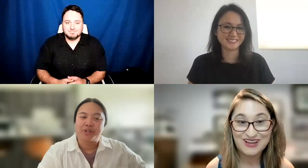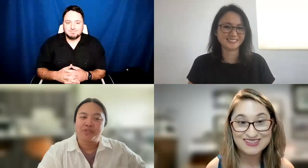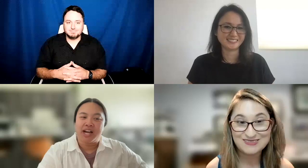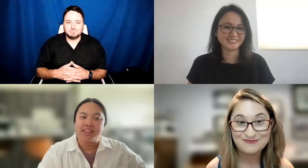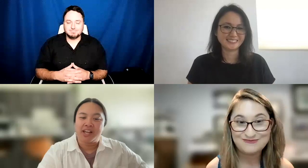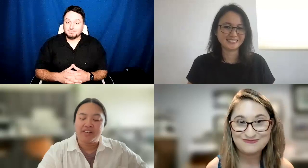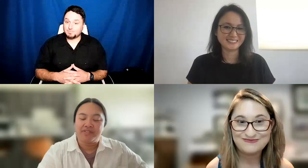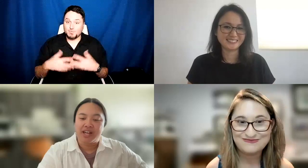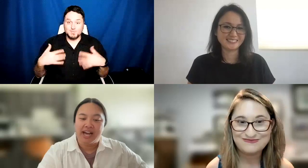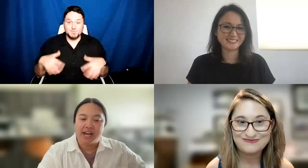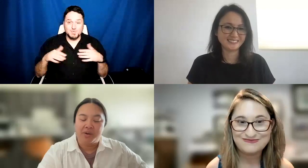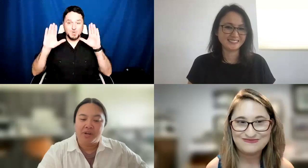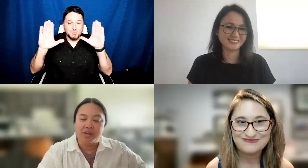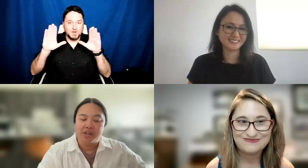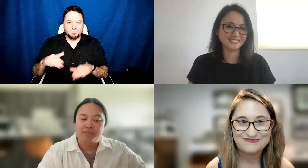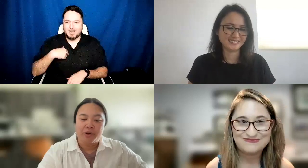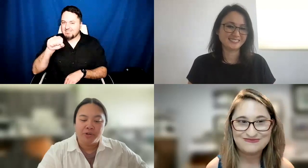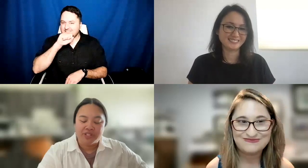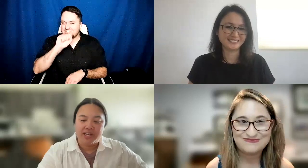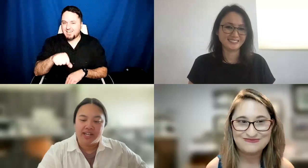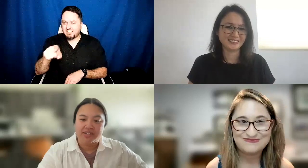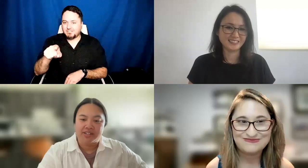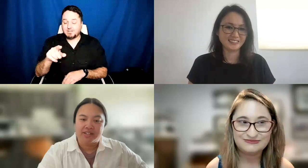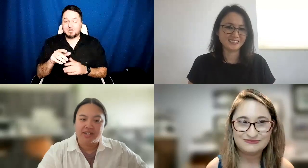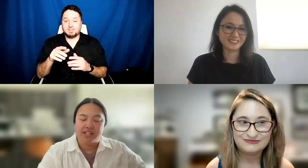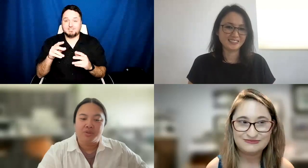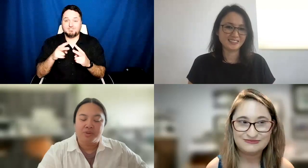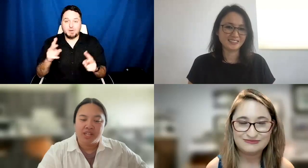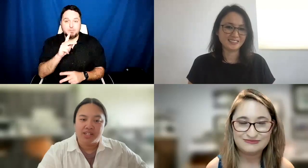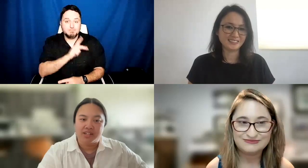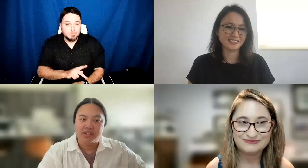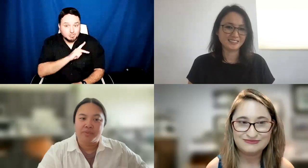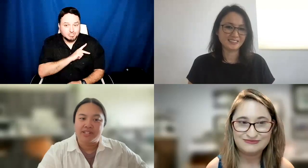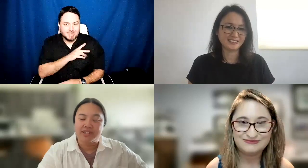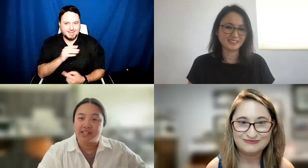That's wonderful. I love how personalized and unique your business name is